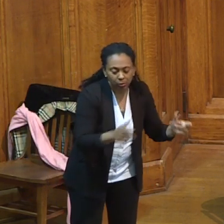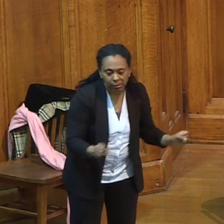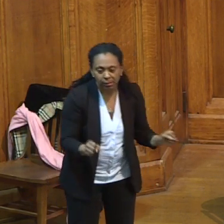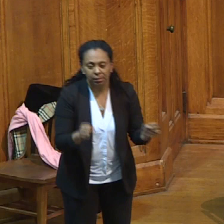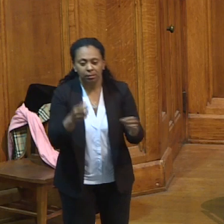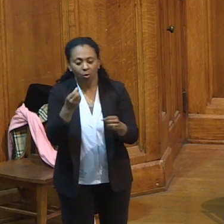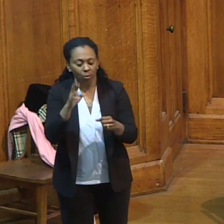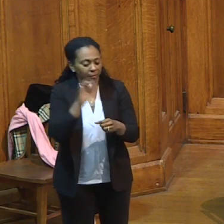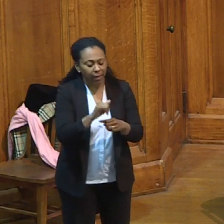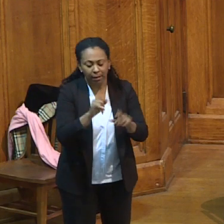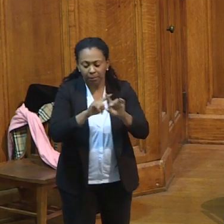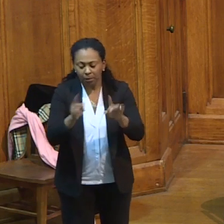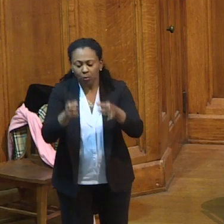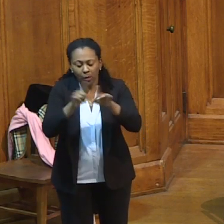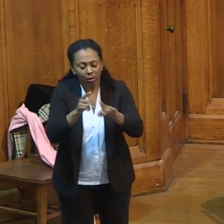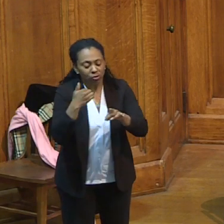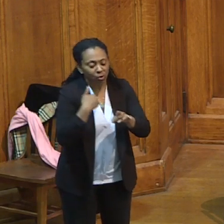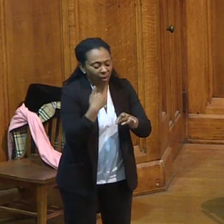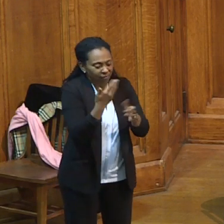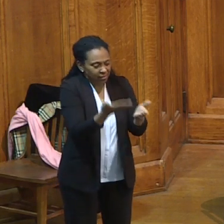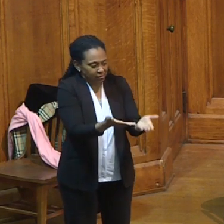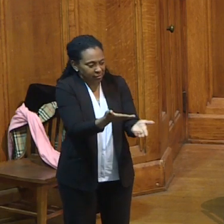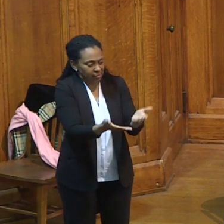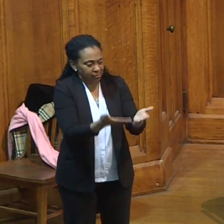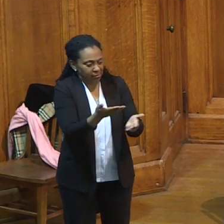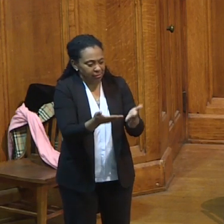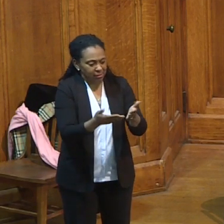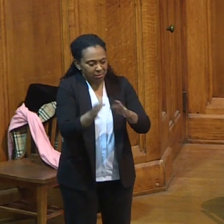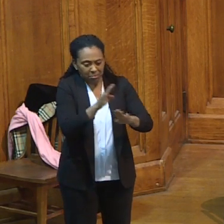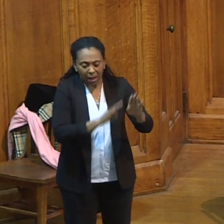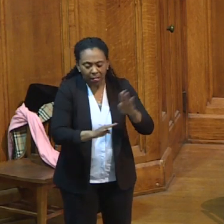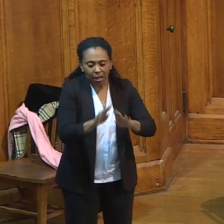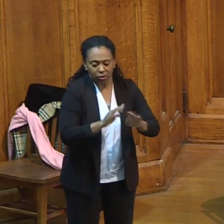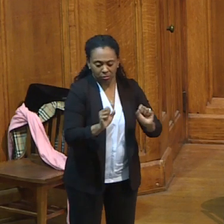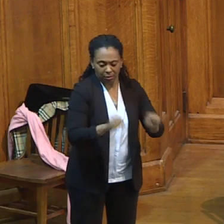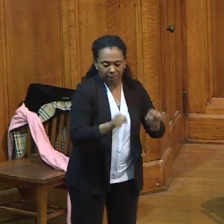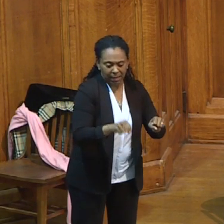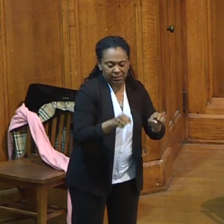But we also have this biological capacity for language